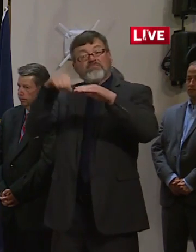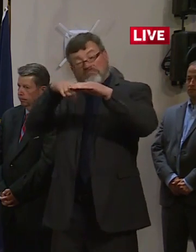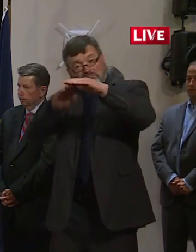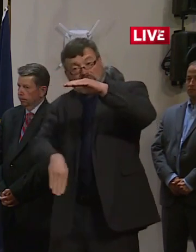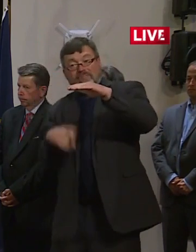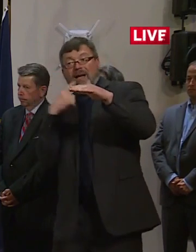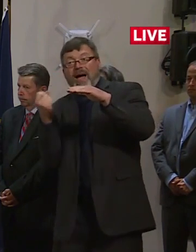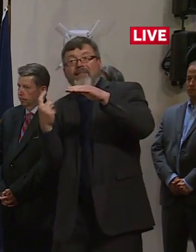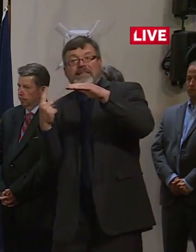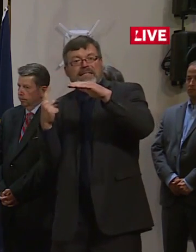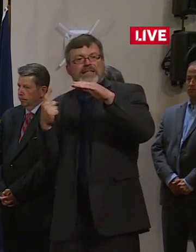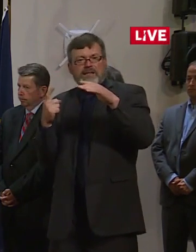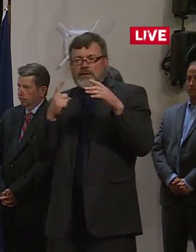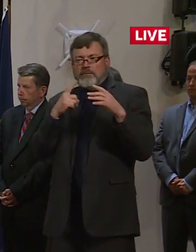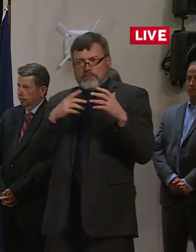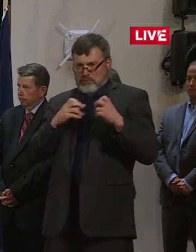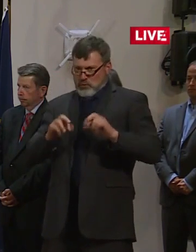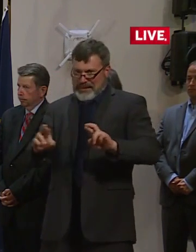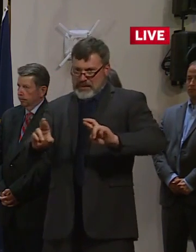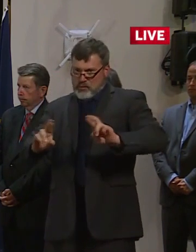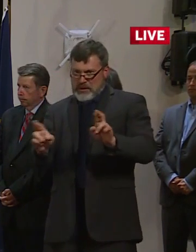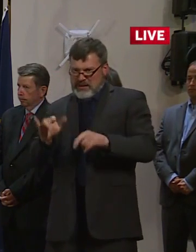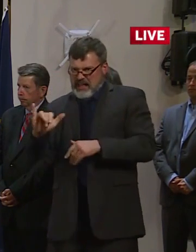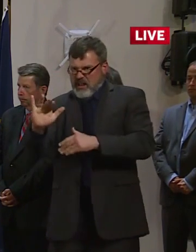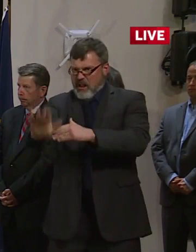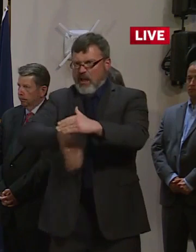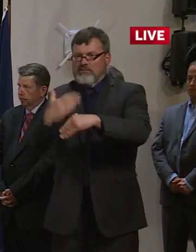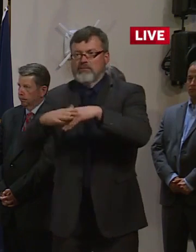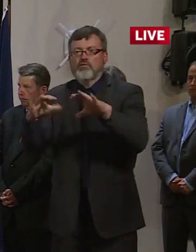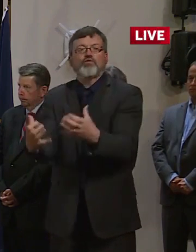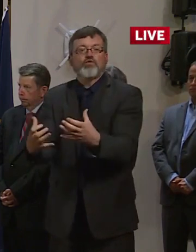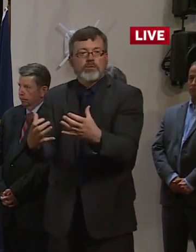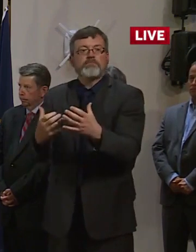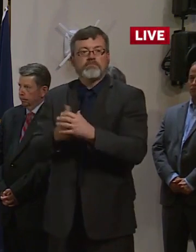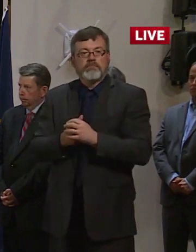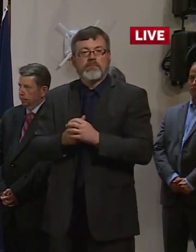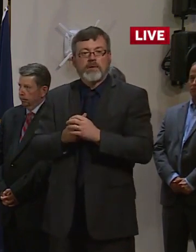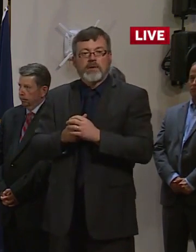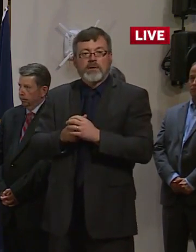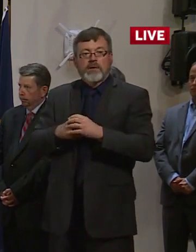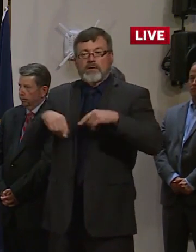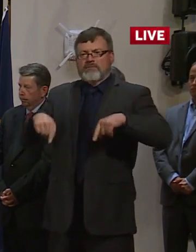AND WHEN VACCINES ARE APPVEROD FOR THE YOUNGER VERMONTERS IN